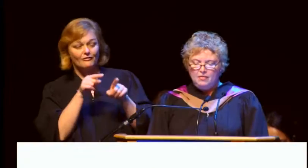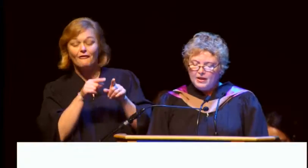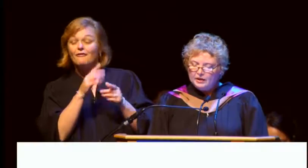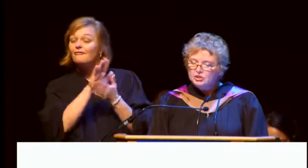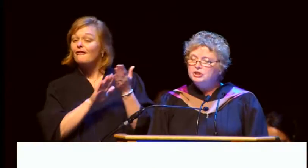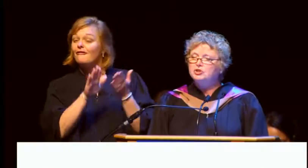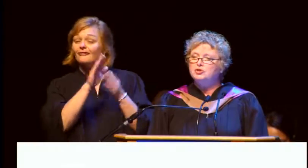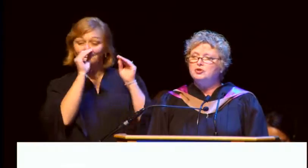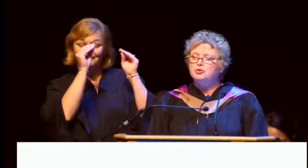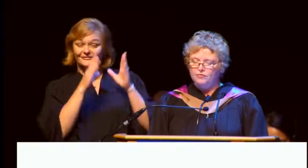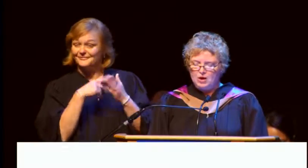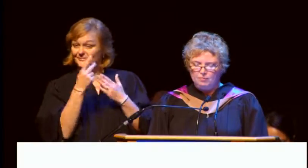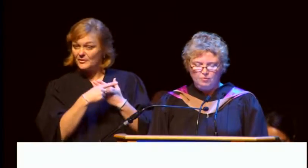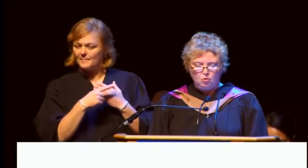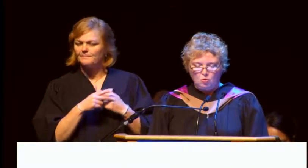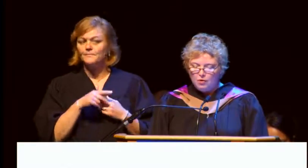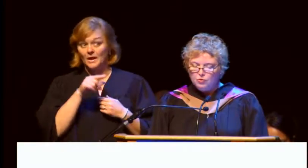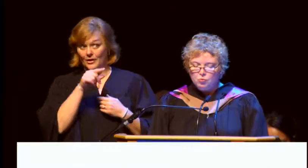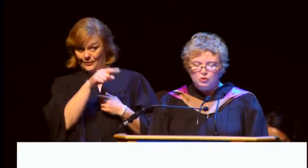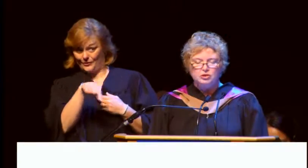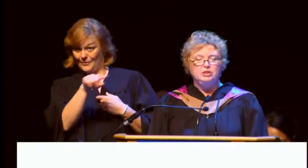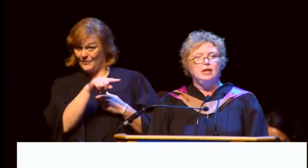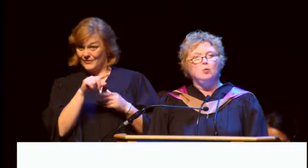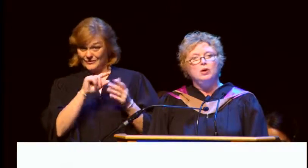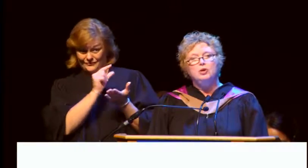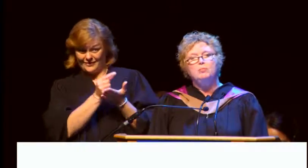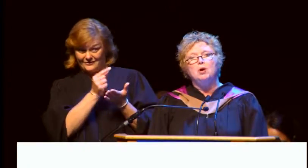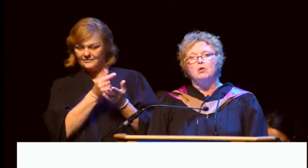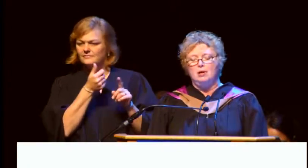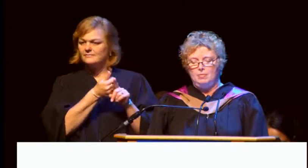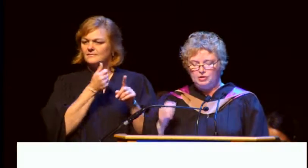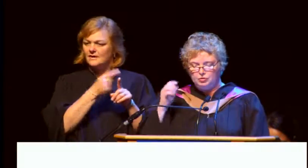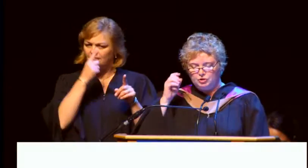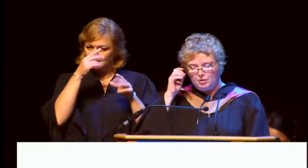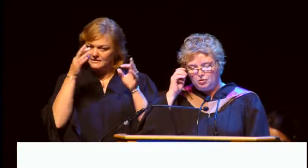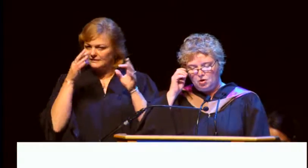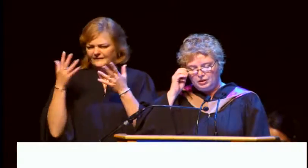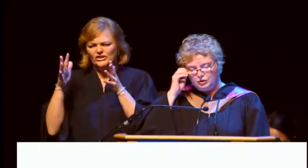THEY ARE TEACHERS WHO HAVE COME FROM AROUND THE WORLD TO TAKE A ONE YEAR PROGRAM AT GEORGE BROWN COLLEGE.